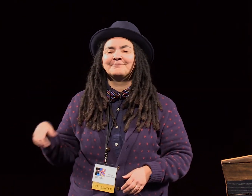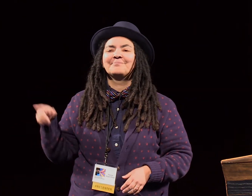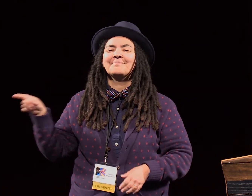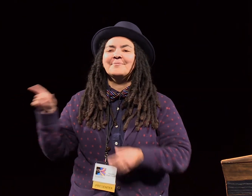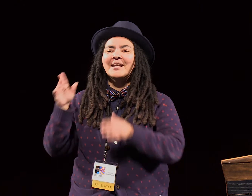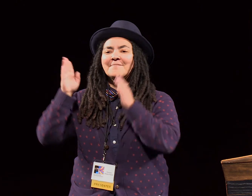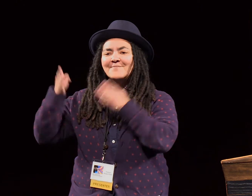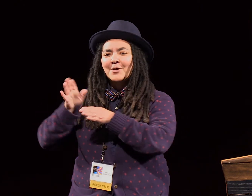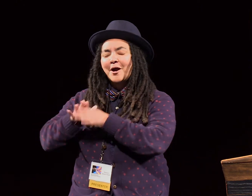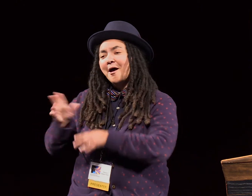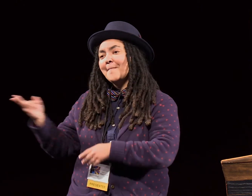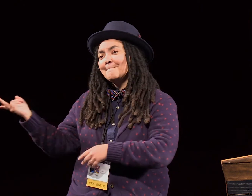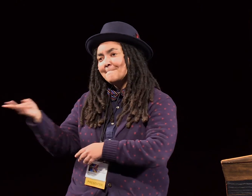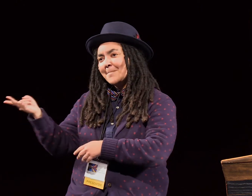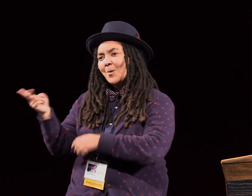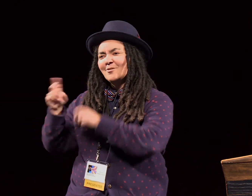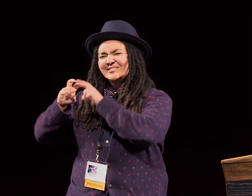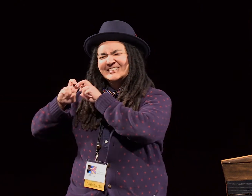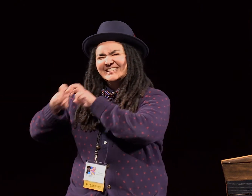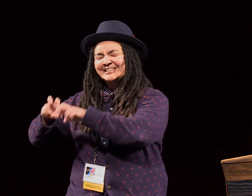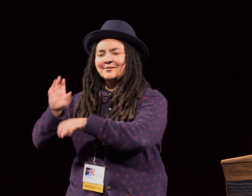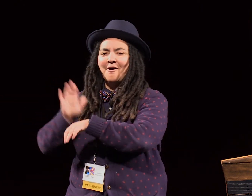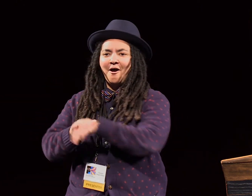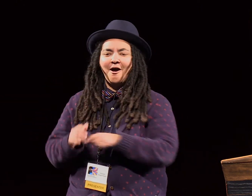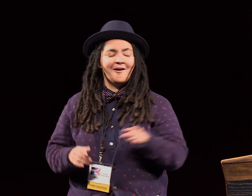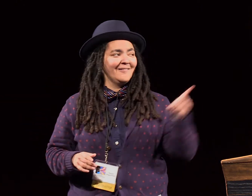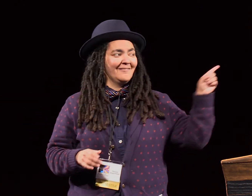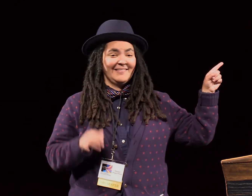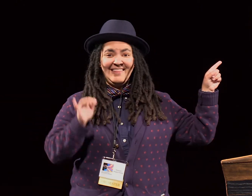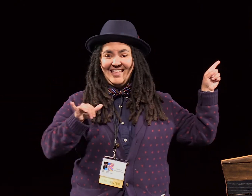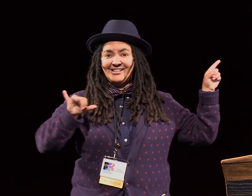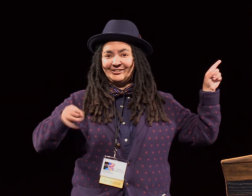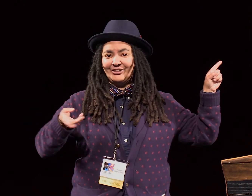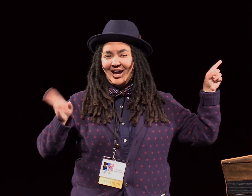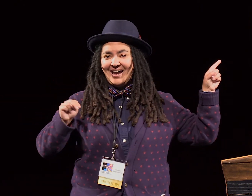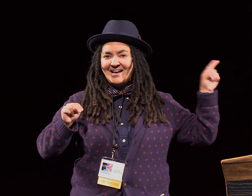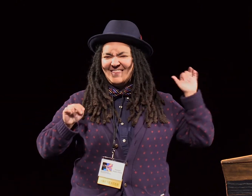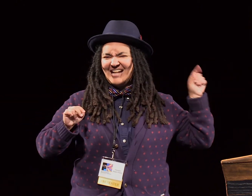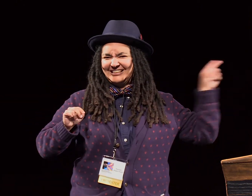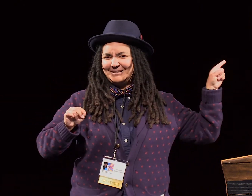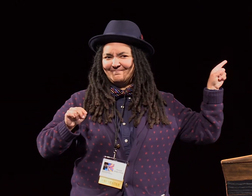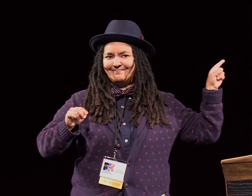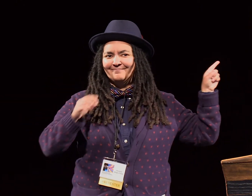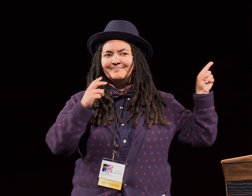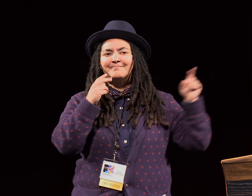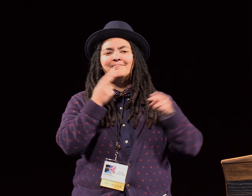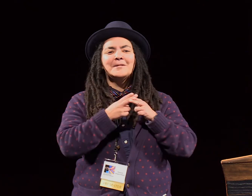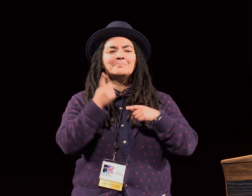being studied in 2017 as well by these two. John, you can see on the screen here, it's an image of him.